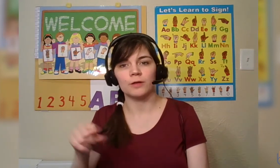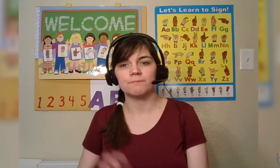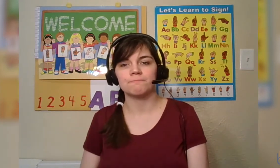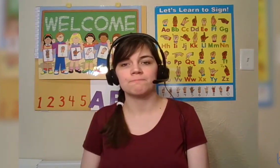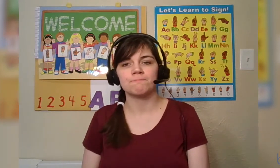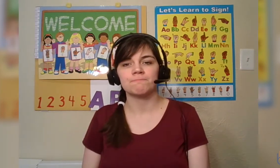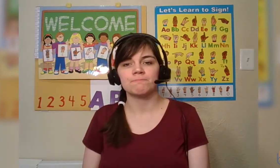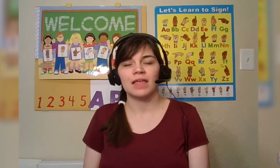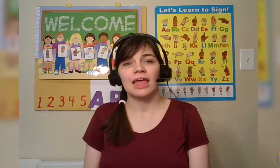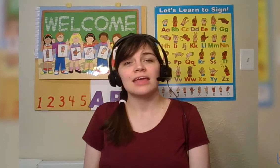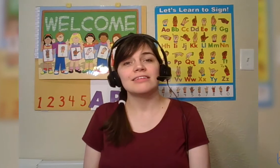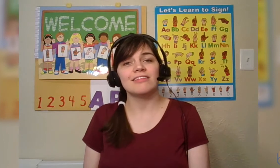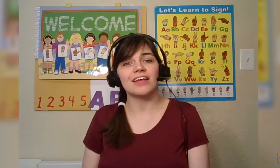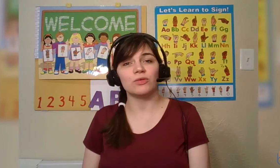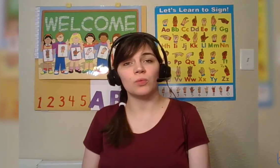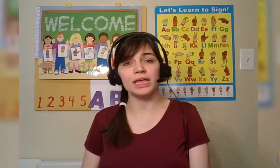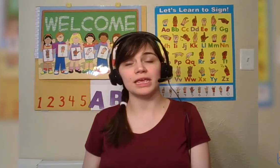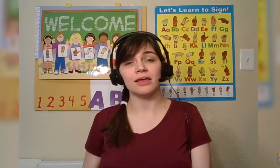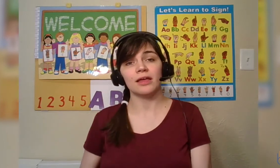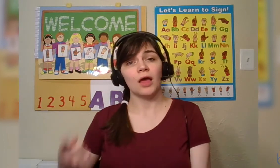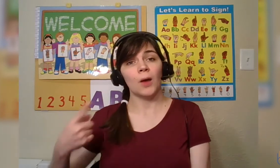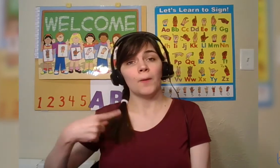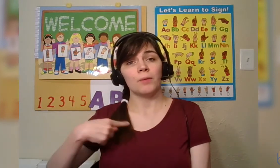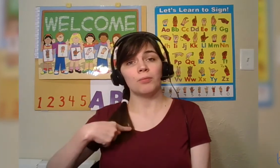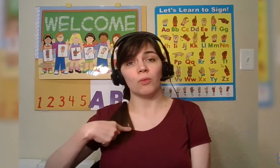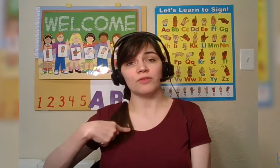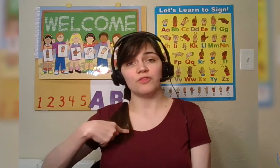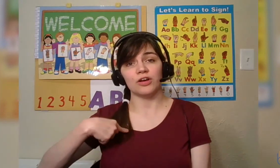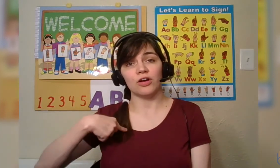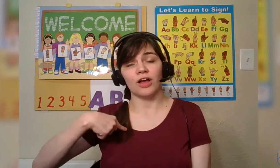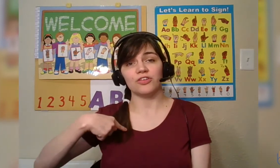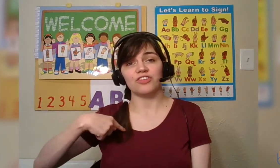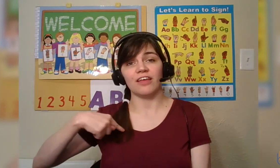To sign, "we," put one finger on your chest,